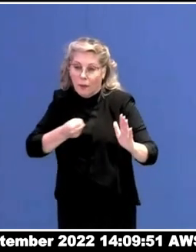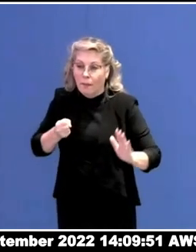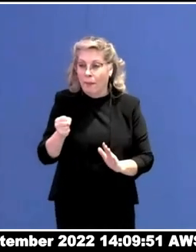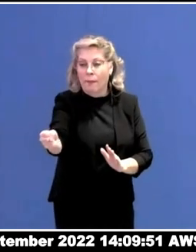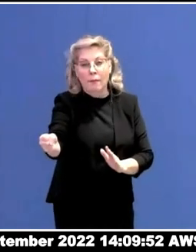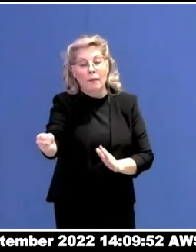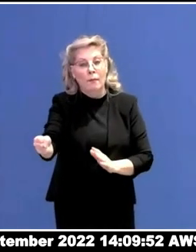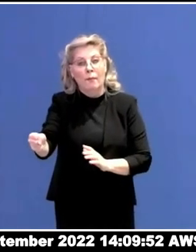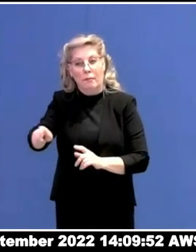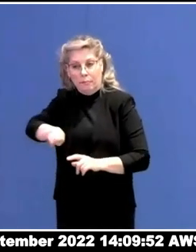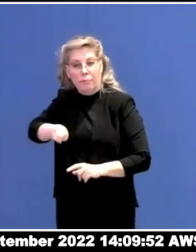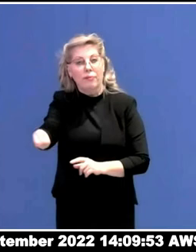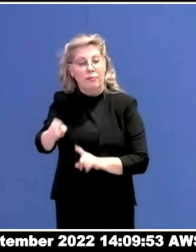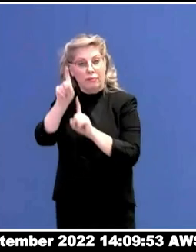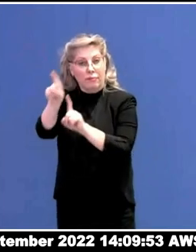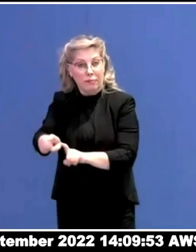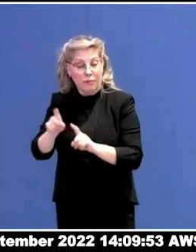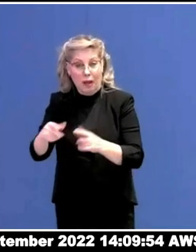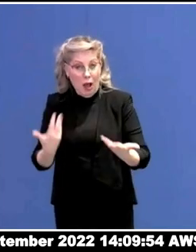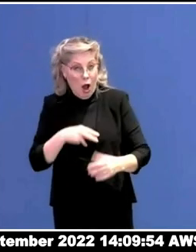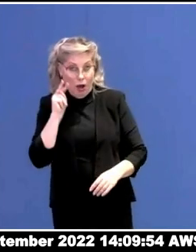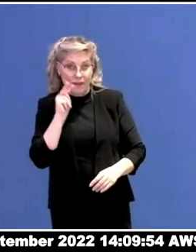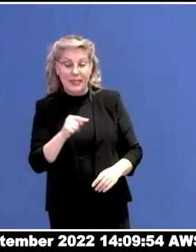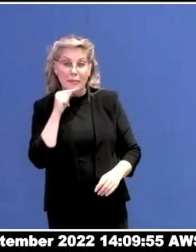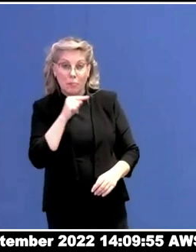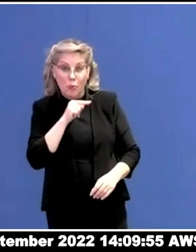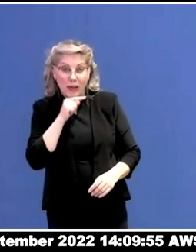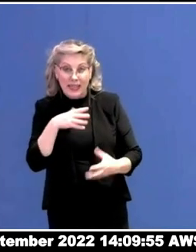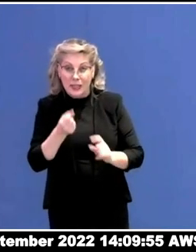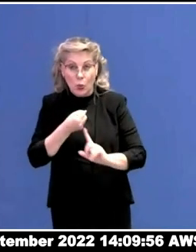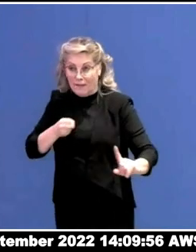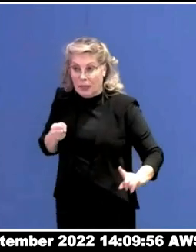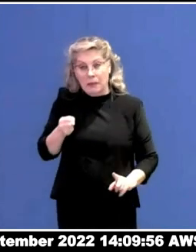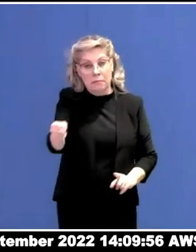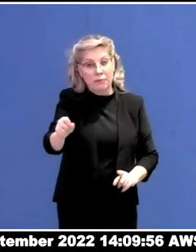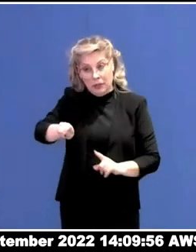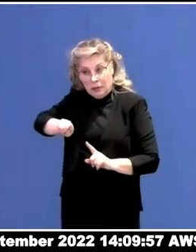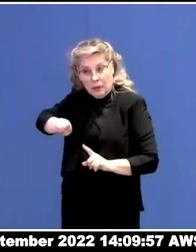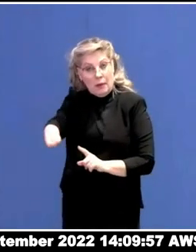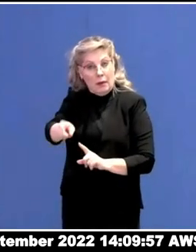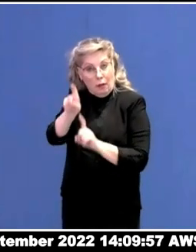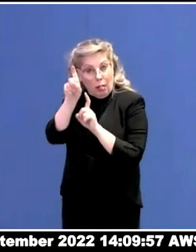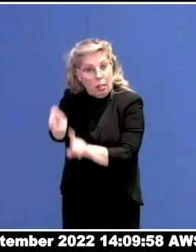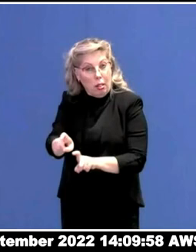youth detention centre. Now, unless that's outlawed legislatively, unless people are held accountable, the